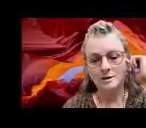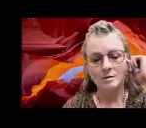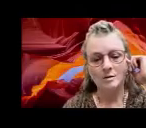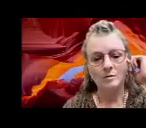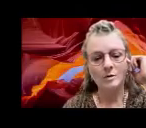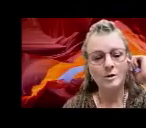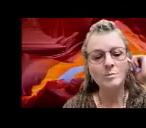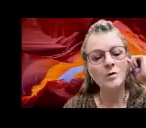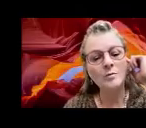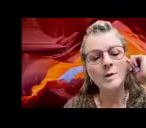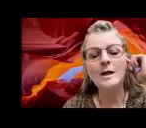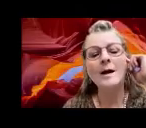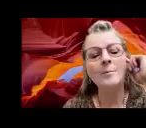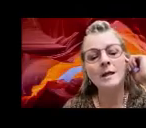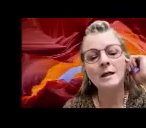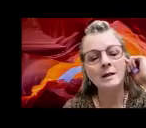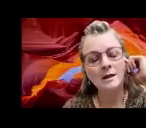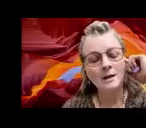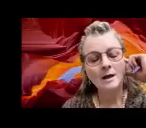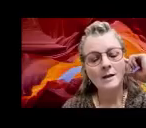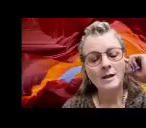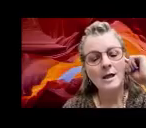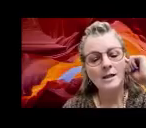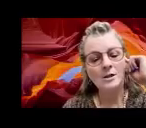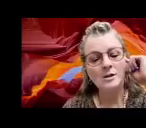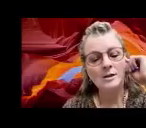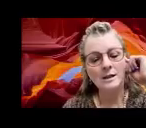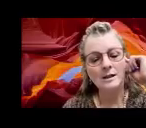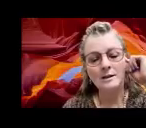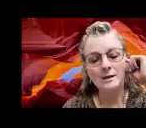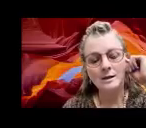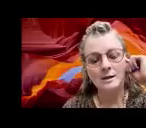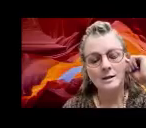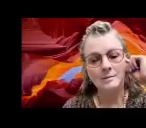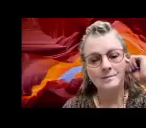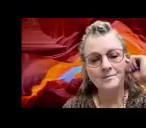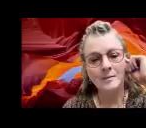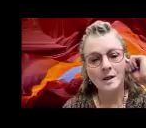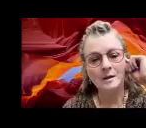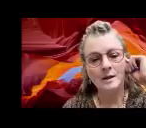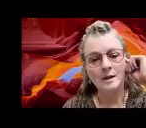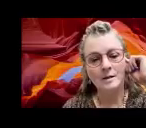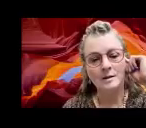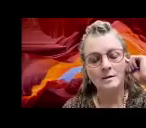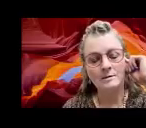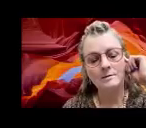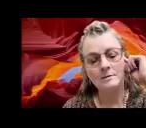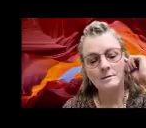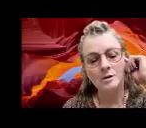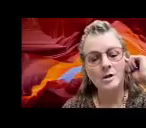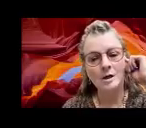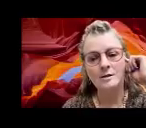so good movement happening on the national scene, and Utah is